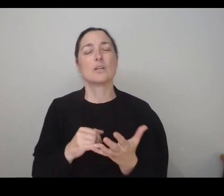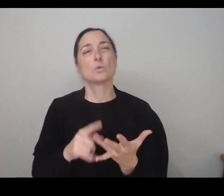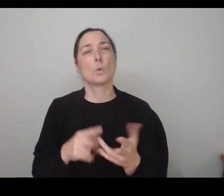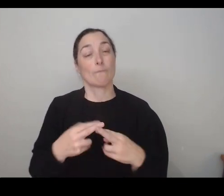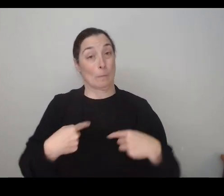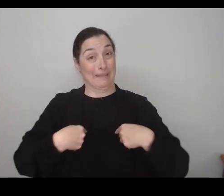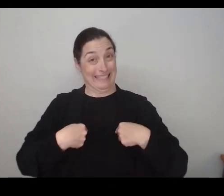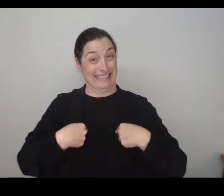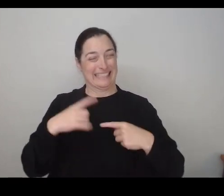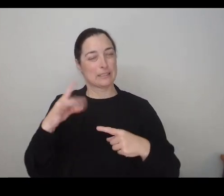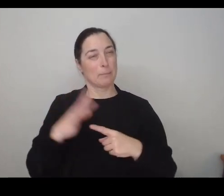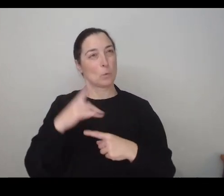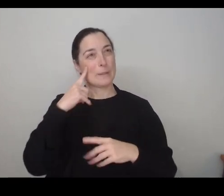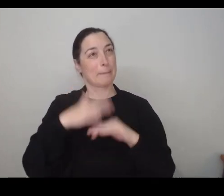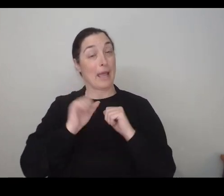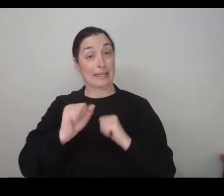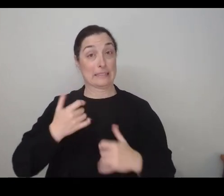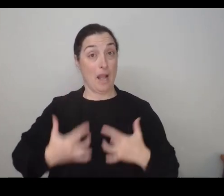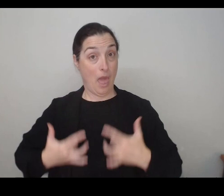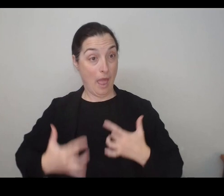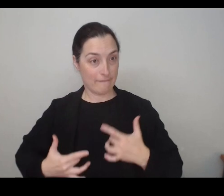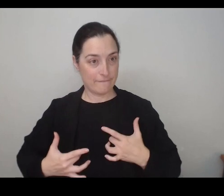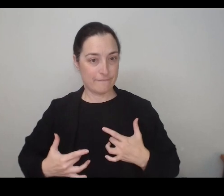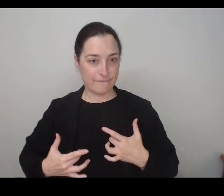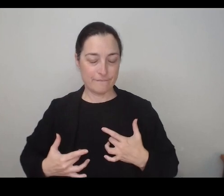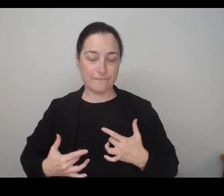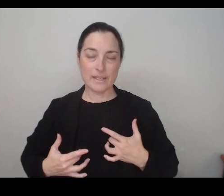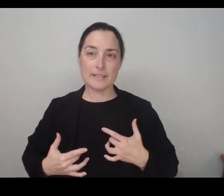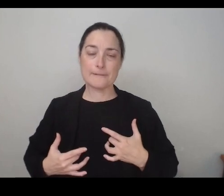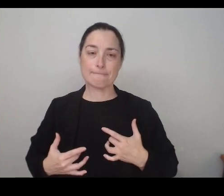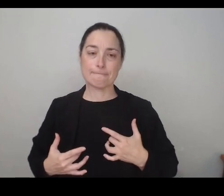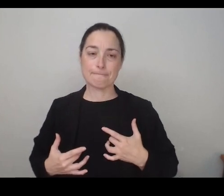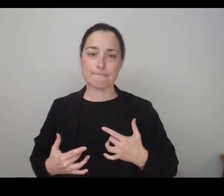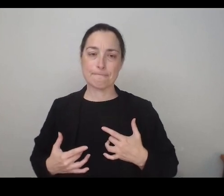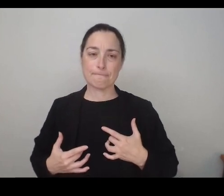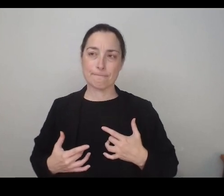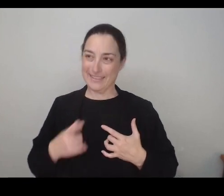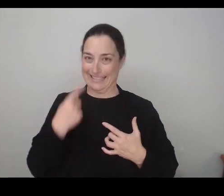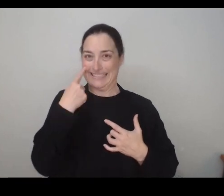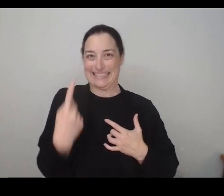that at the end of his life, he say exactly in which tradition he wanted to be,